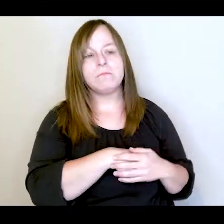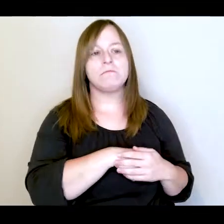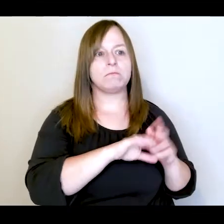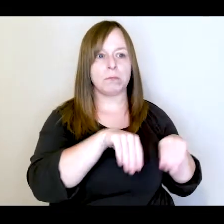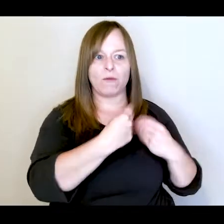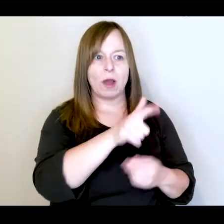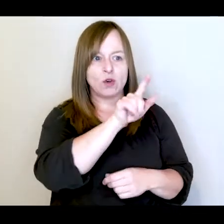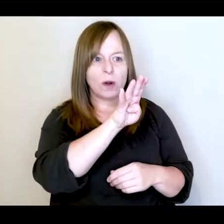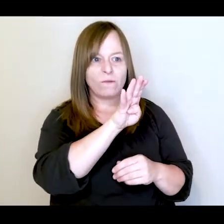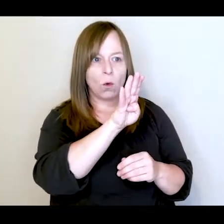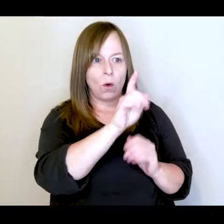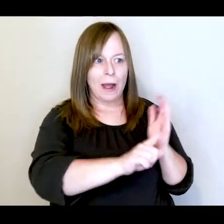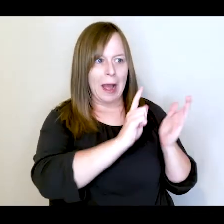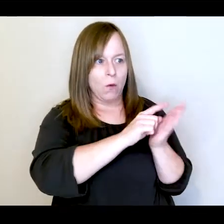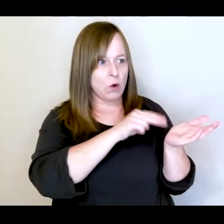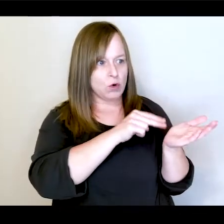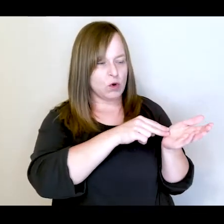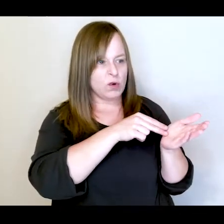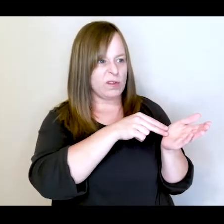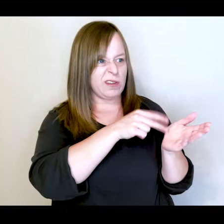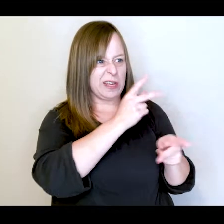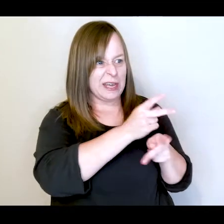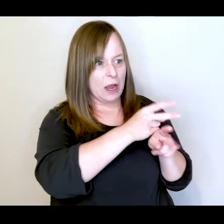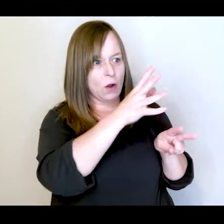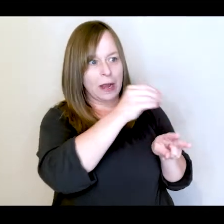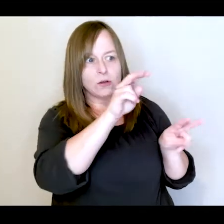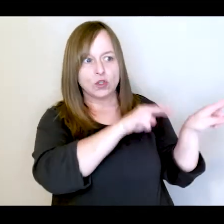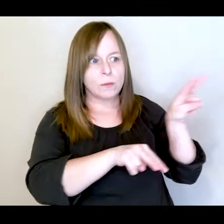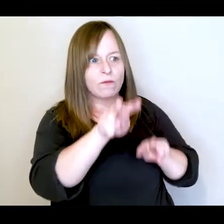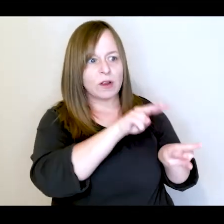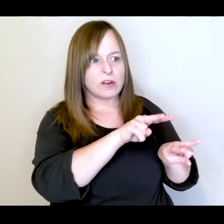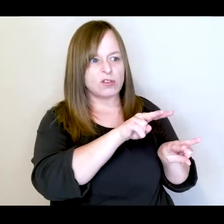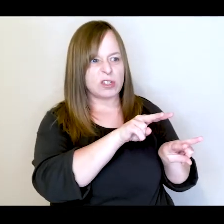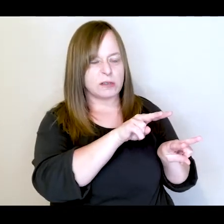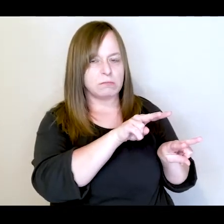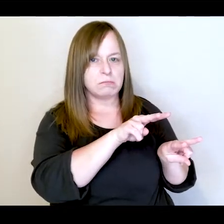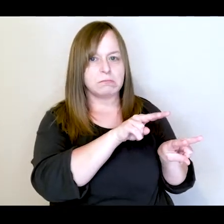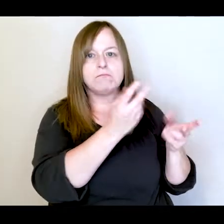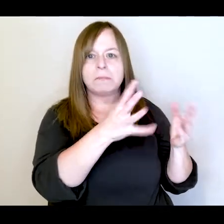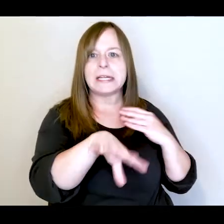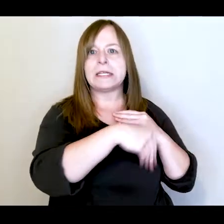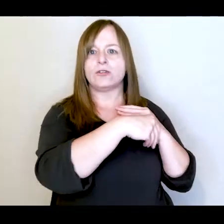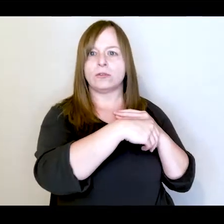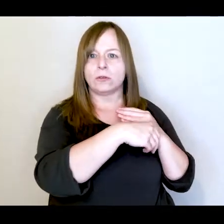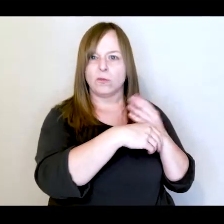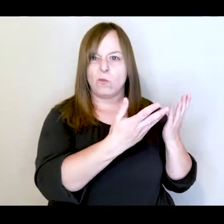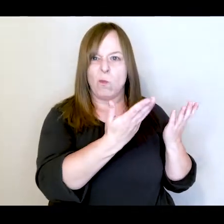to be providing 24-hour nursing care and supervision outside the scope of a hospital.